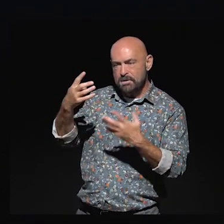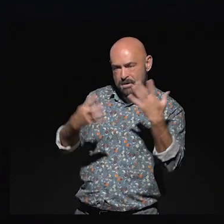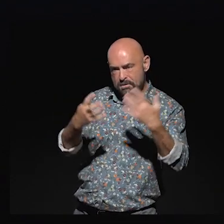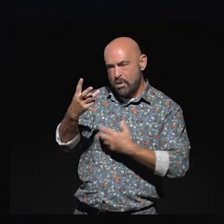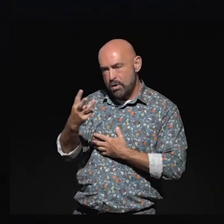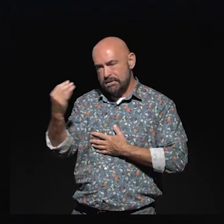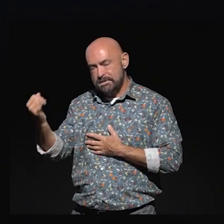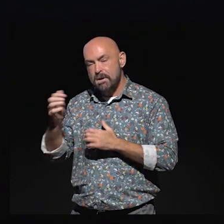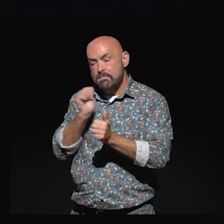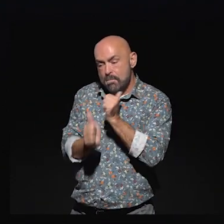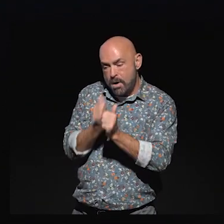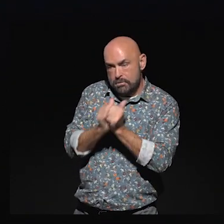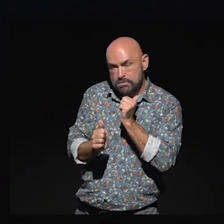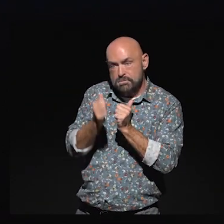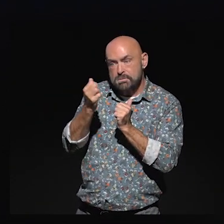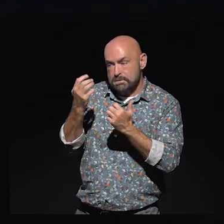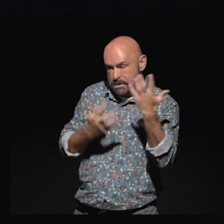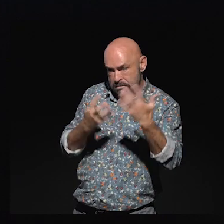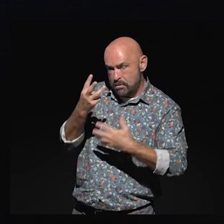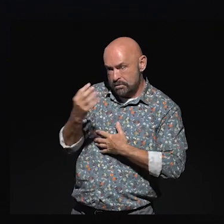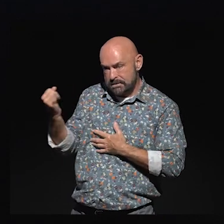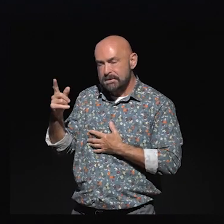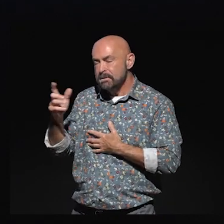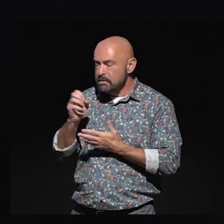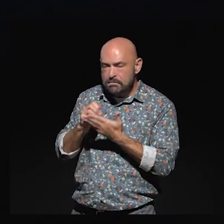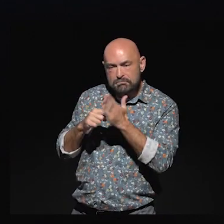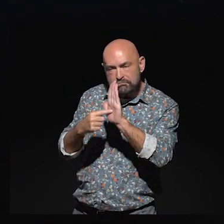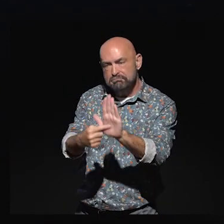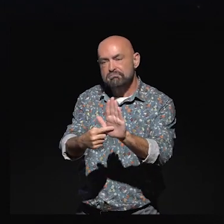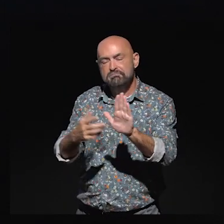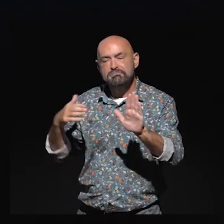March of 1936, he puts it on view in Paris.